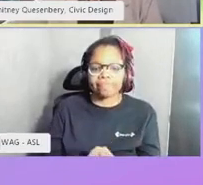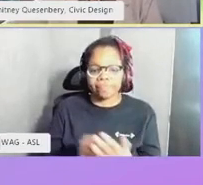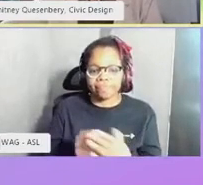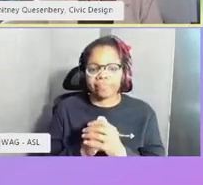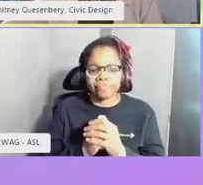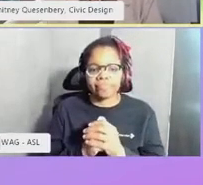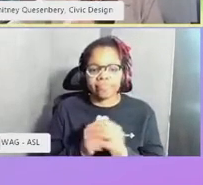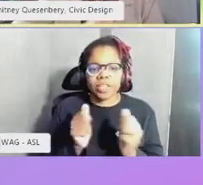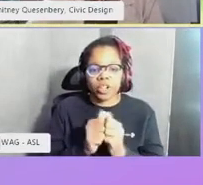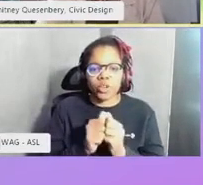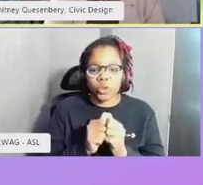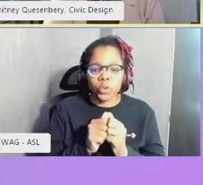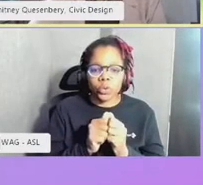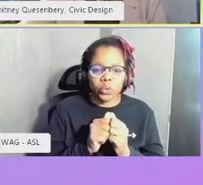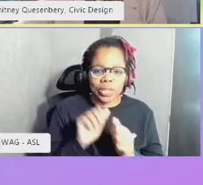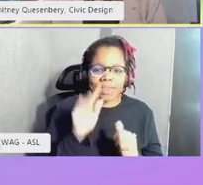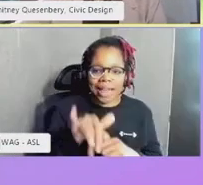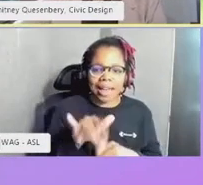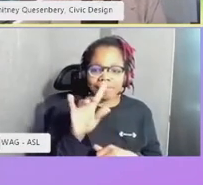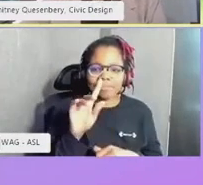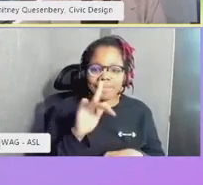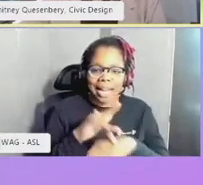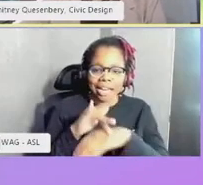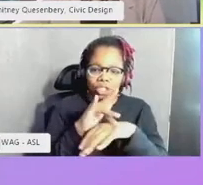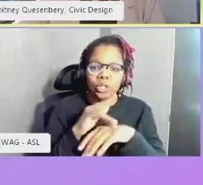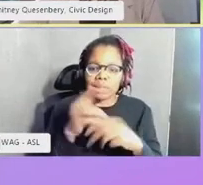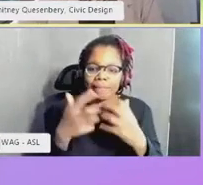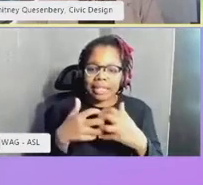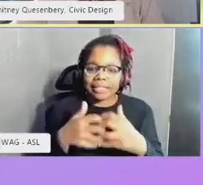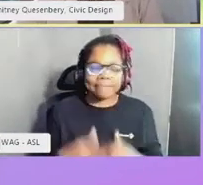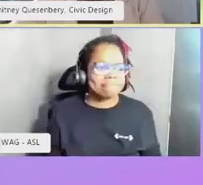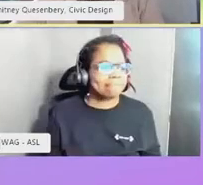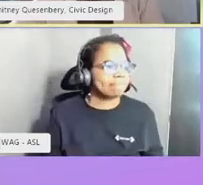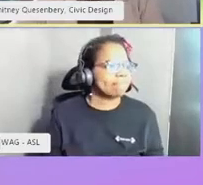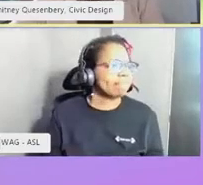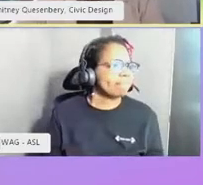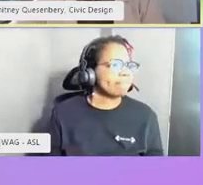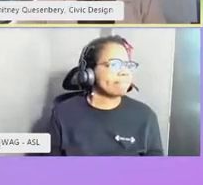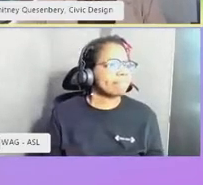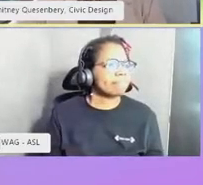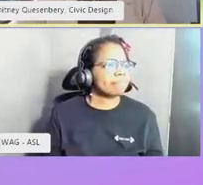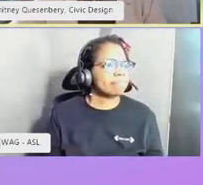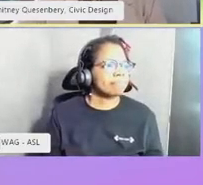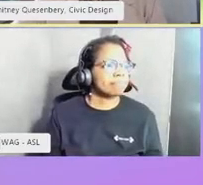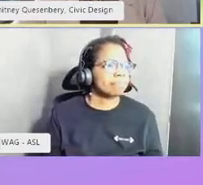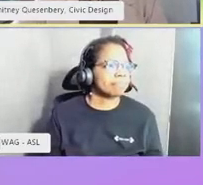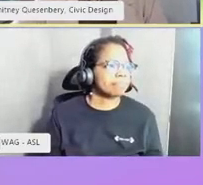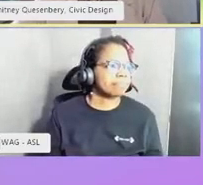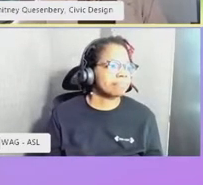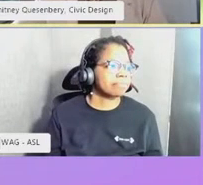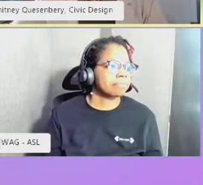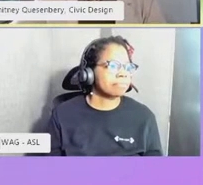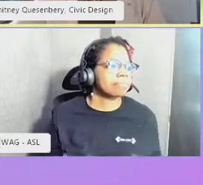help, and they allow people to move through the ballot marking it with a tactile